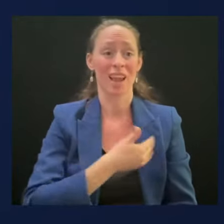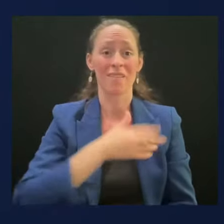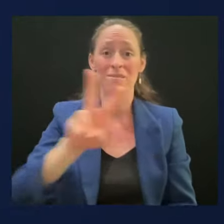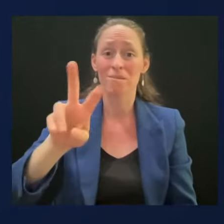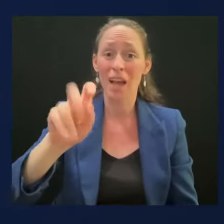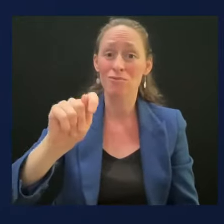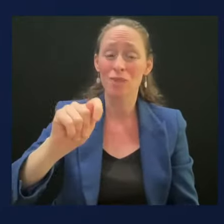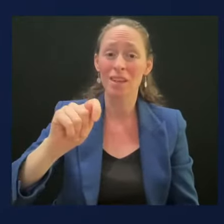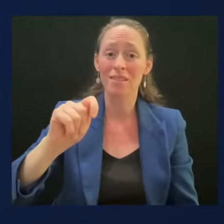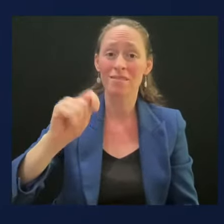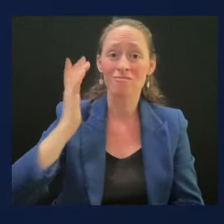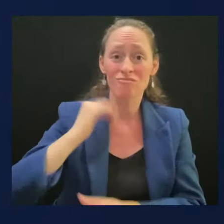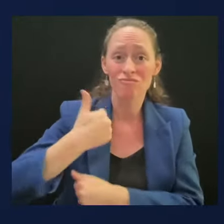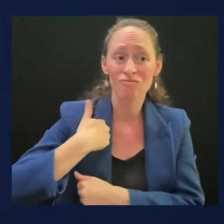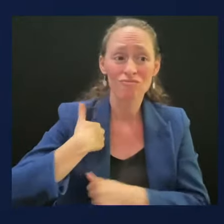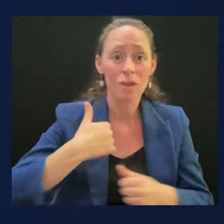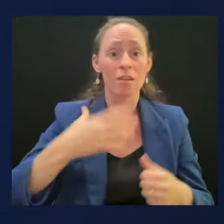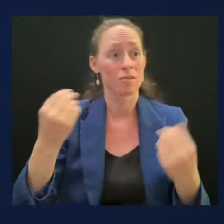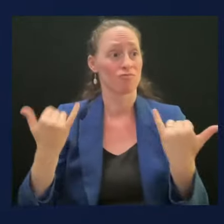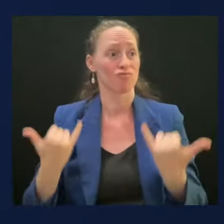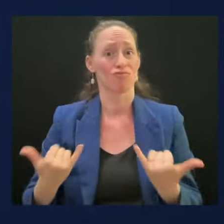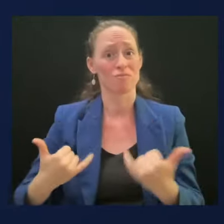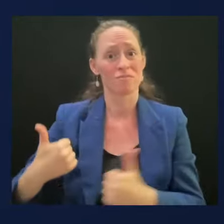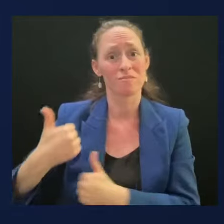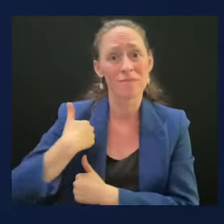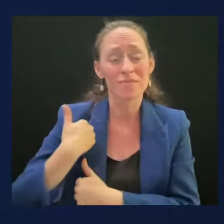Today, we once again gather in this sacred place,